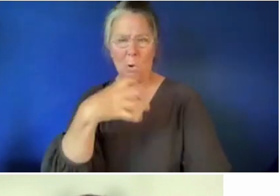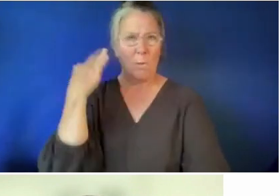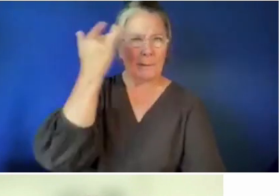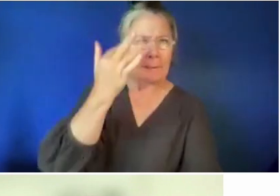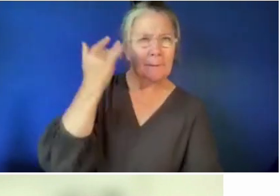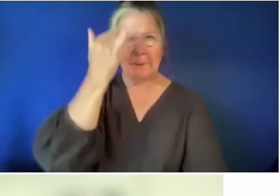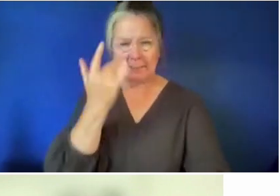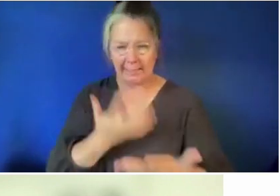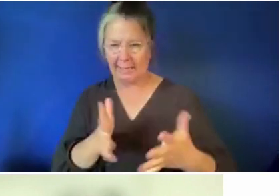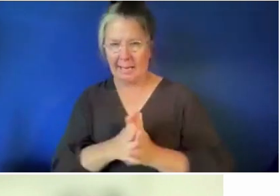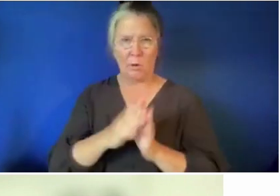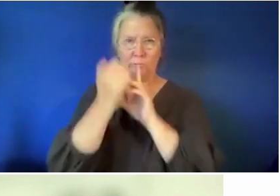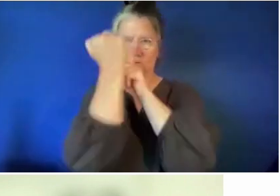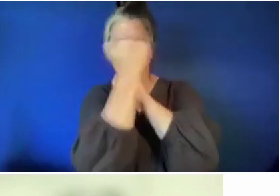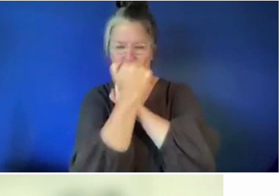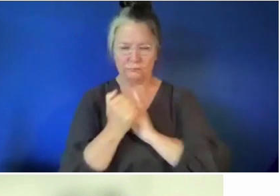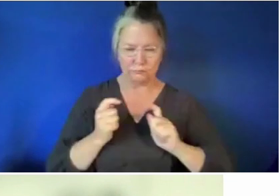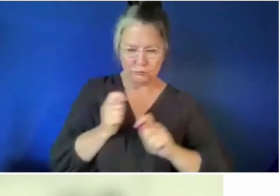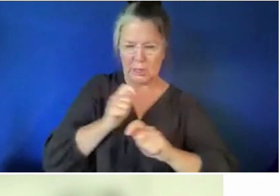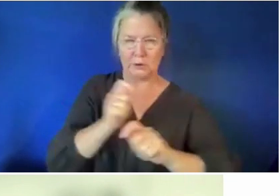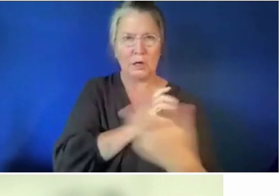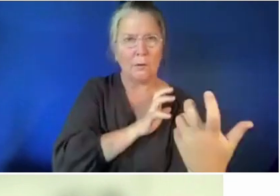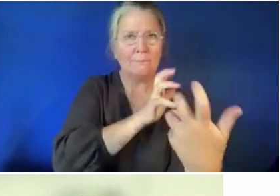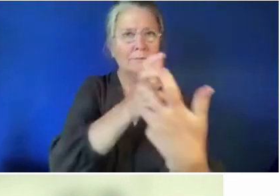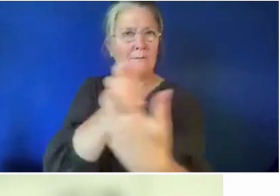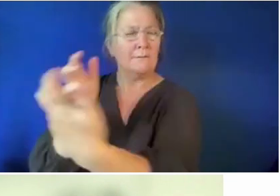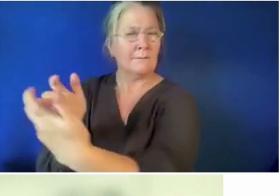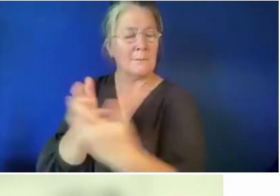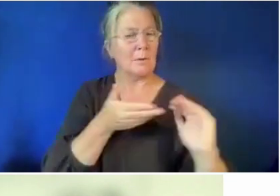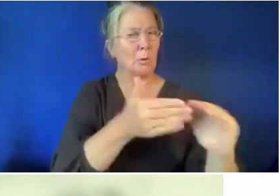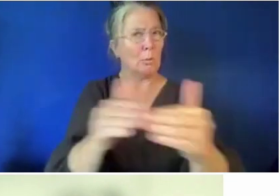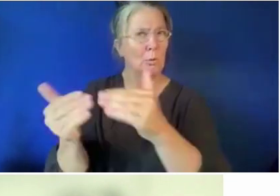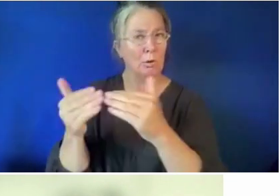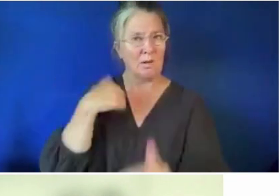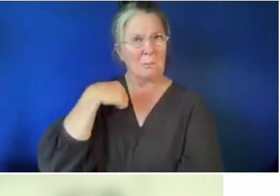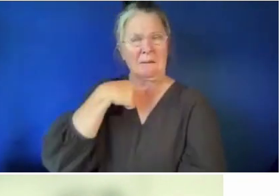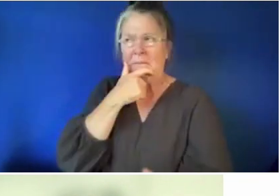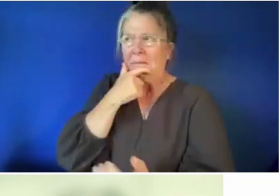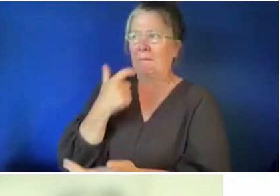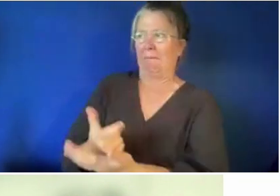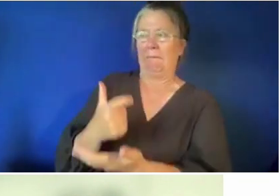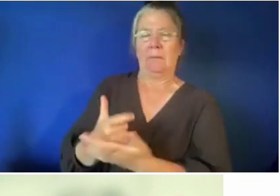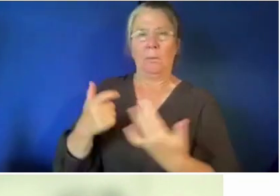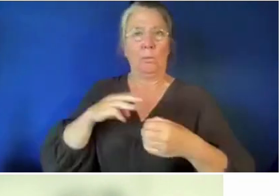So I think that's a real strength that we can build on and is something that we shouldn't,